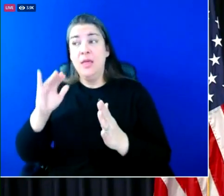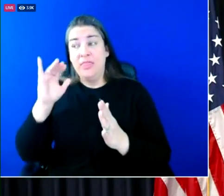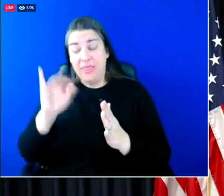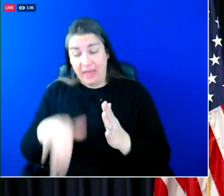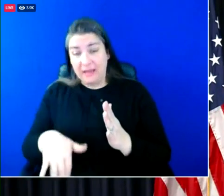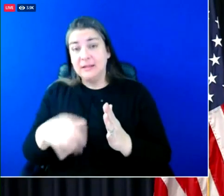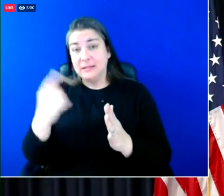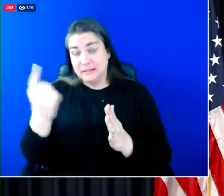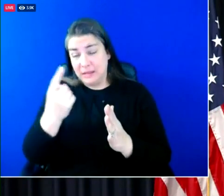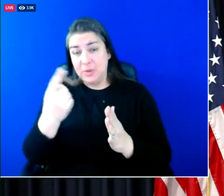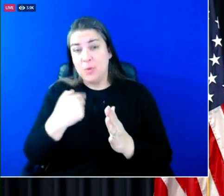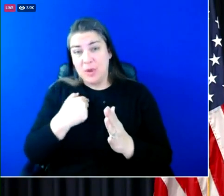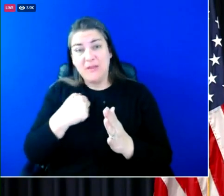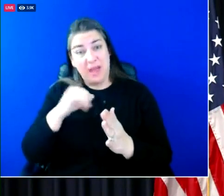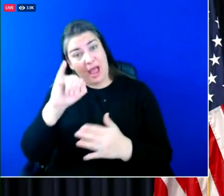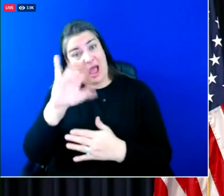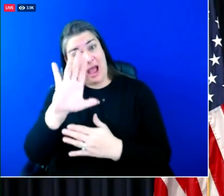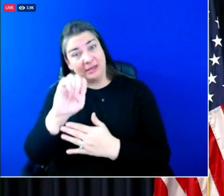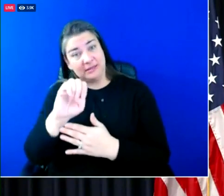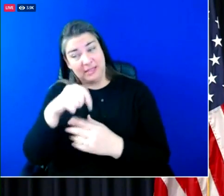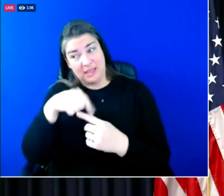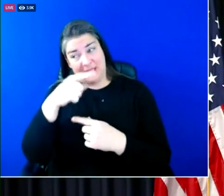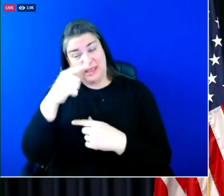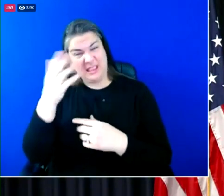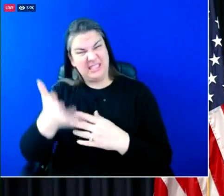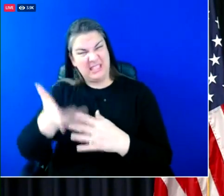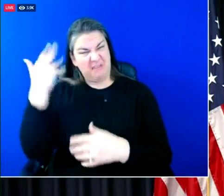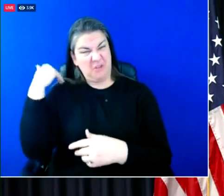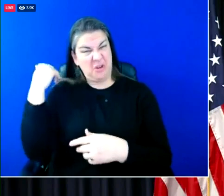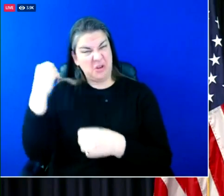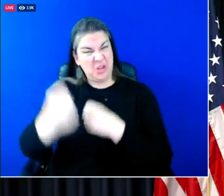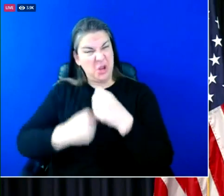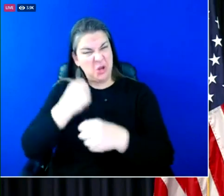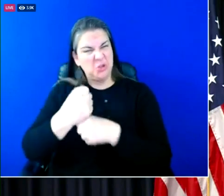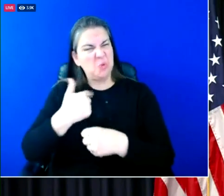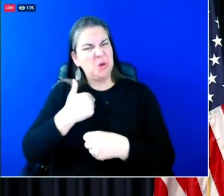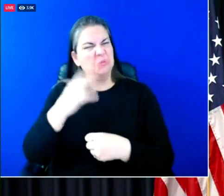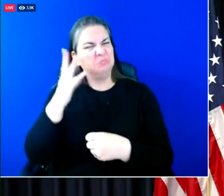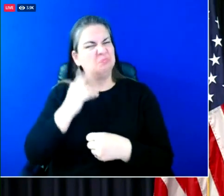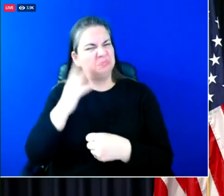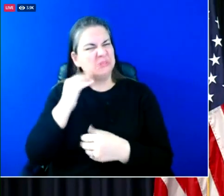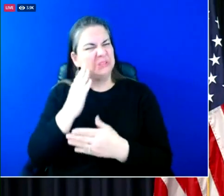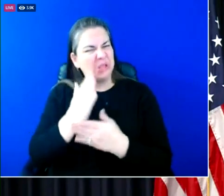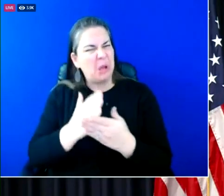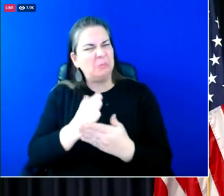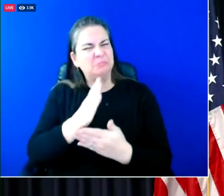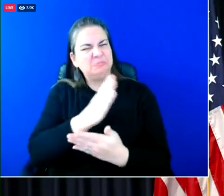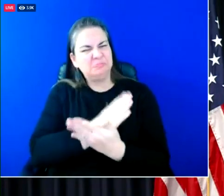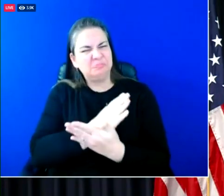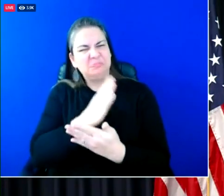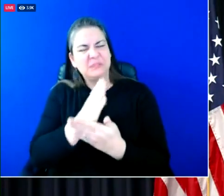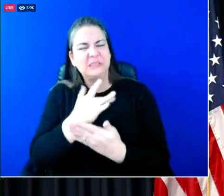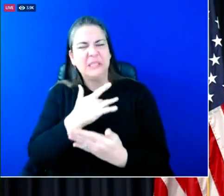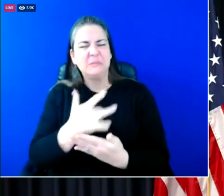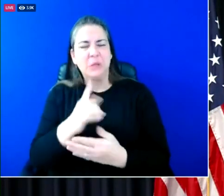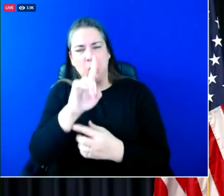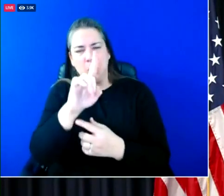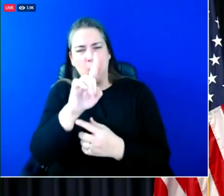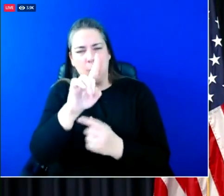icing in the past years. Most often it ranges to 1/10 of an inch that's easily